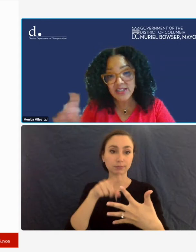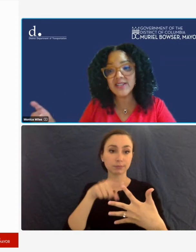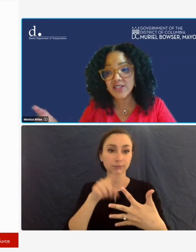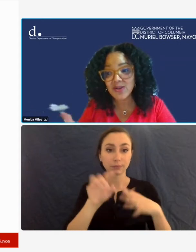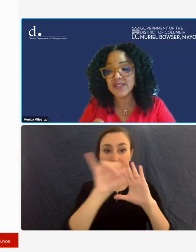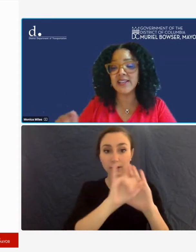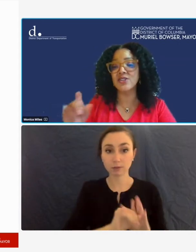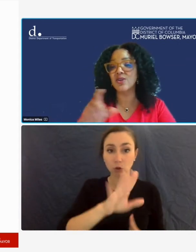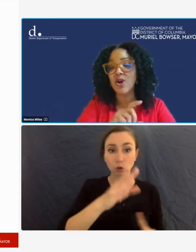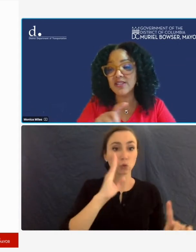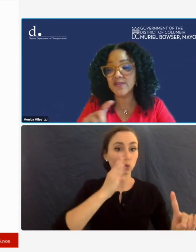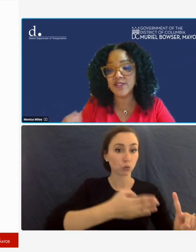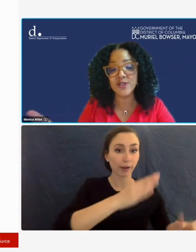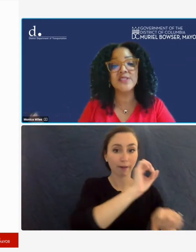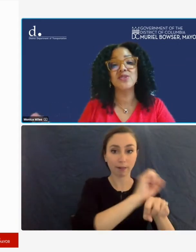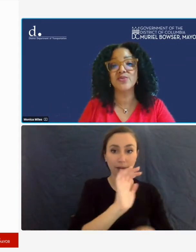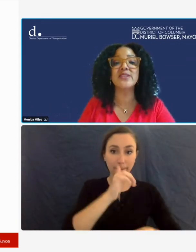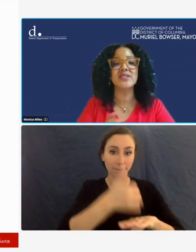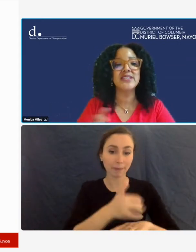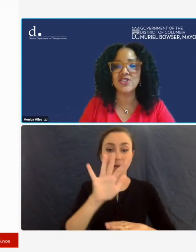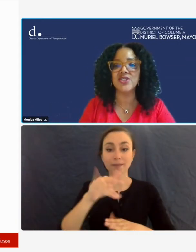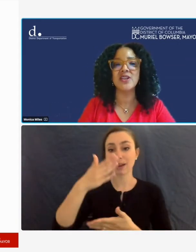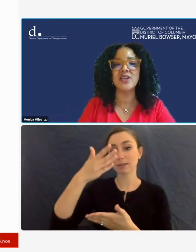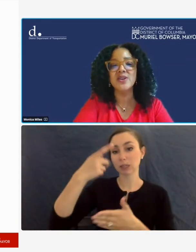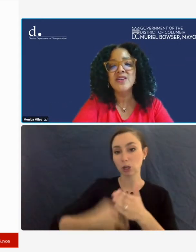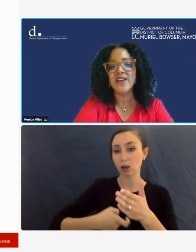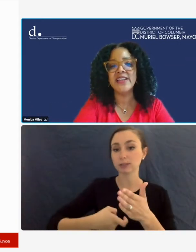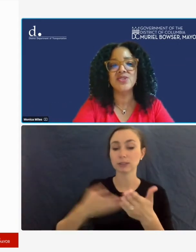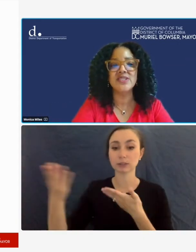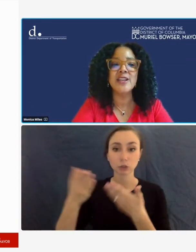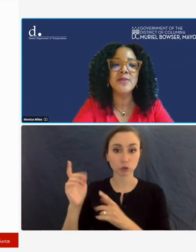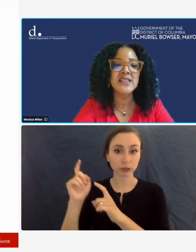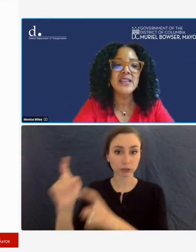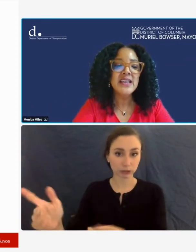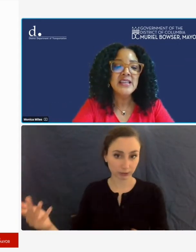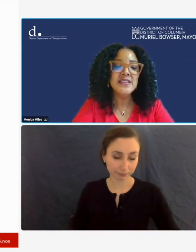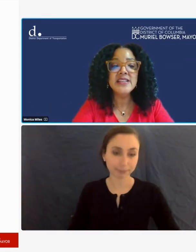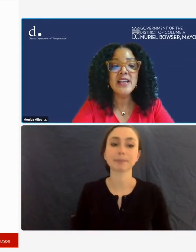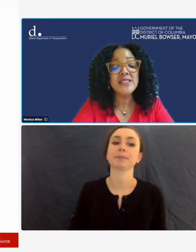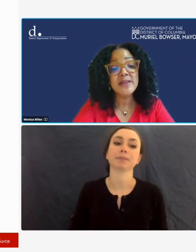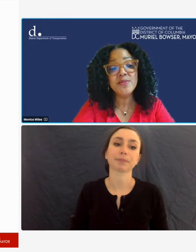sold section or cost of services rendered section of your financial statements then um step three is